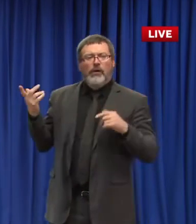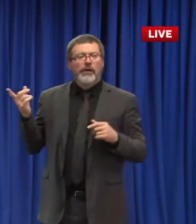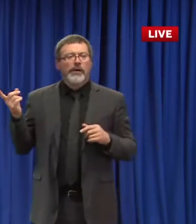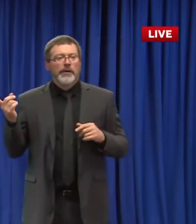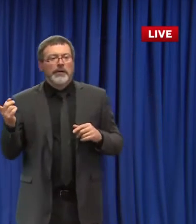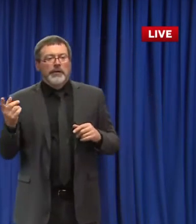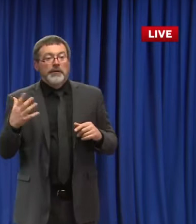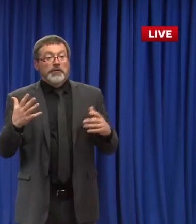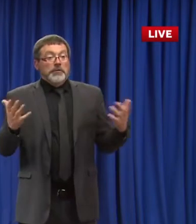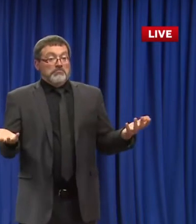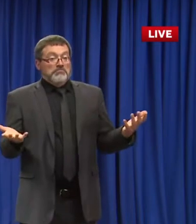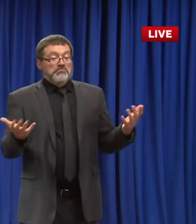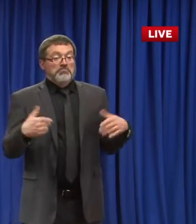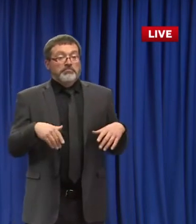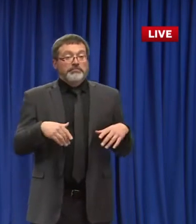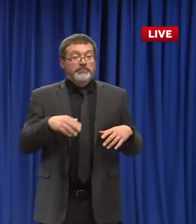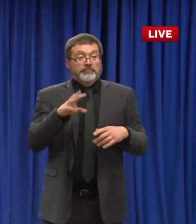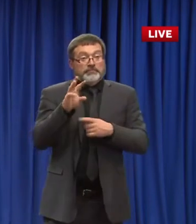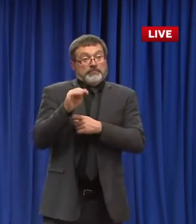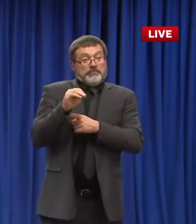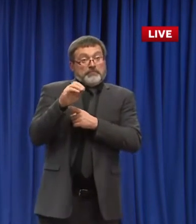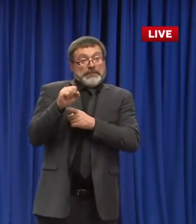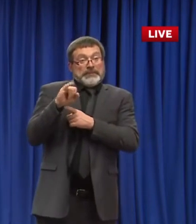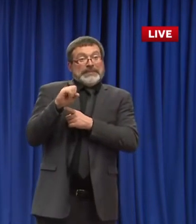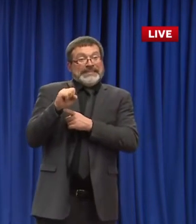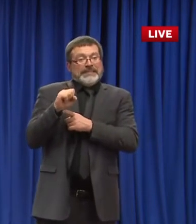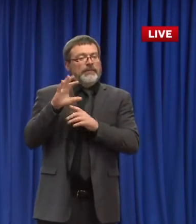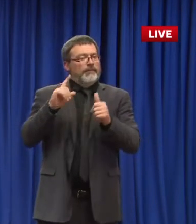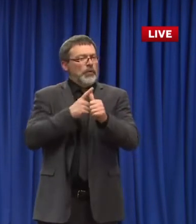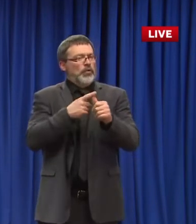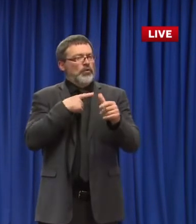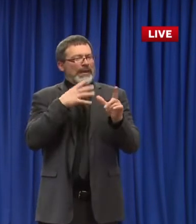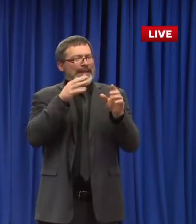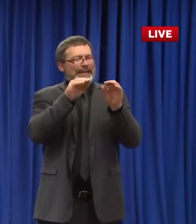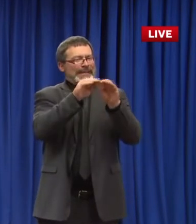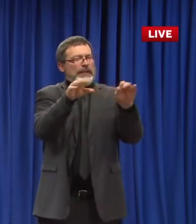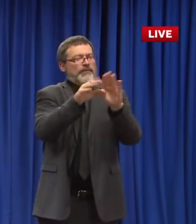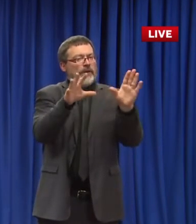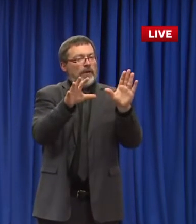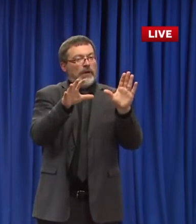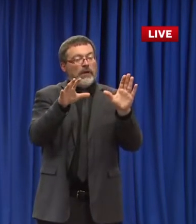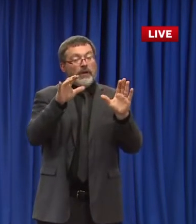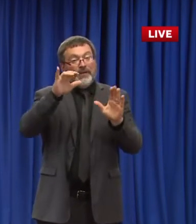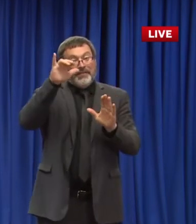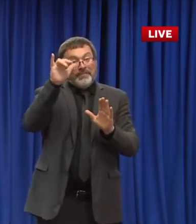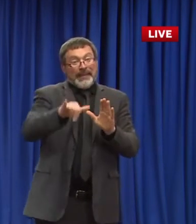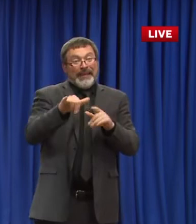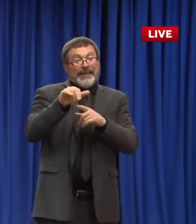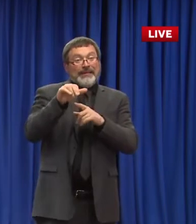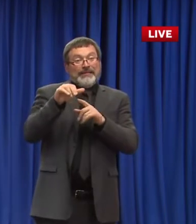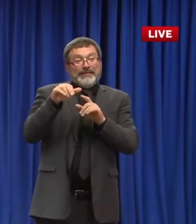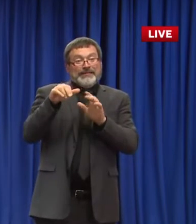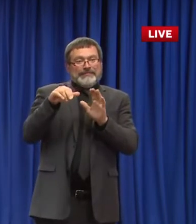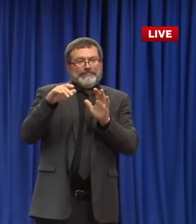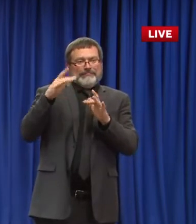SO THE QUESTION IS WHAT ARE THE SYMPTOMS OF MULTI-SYSTEM INFLAMMATORY SYNDROME IN CHILDREN AND JUST ACTUALLY TAKE A STEP BACK.